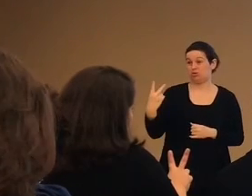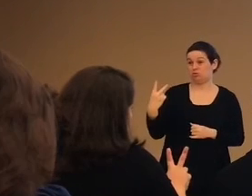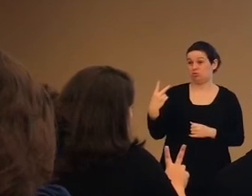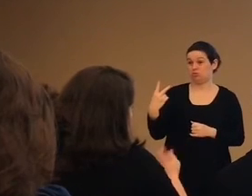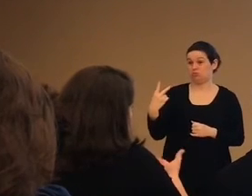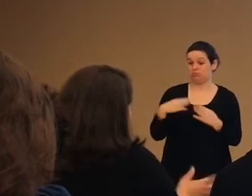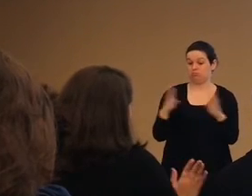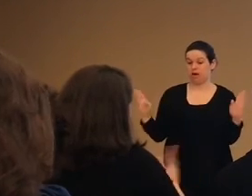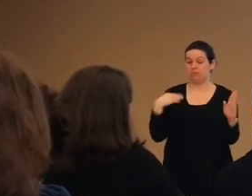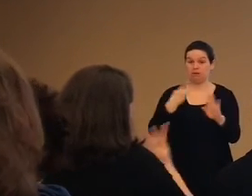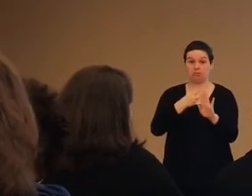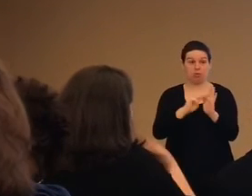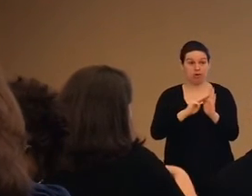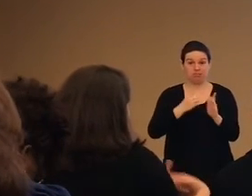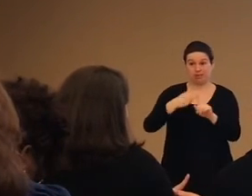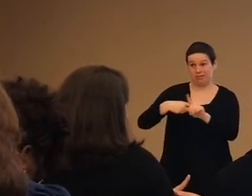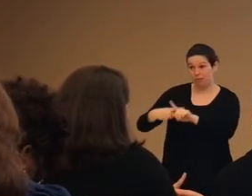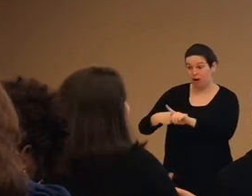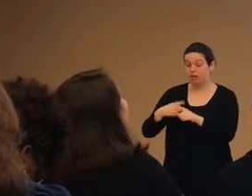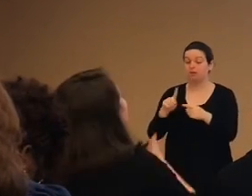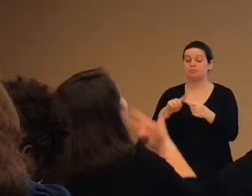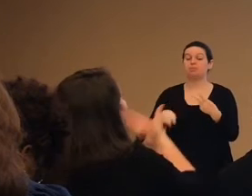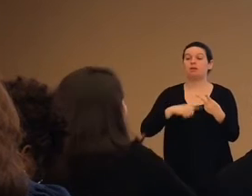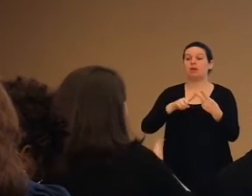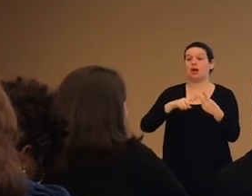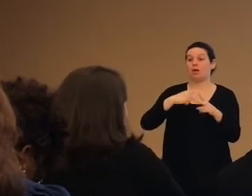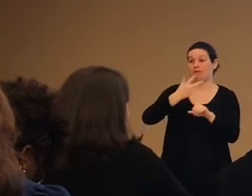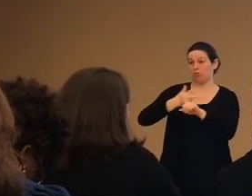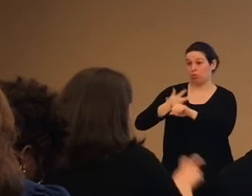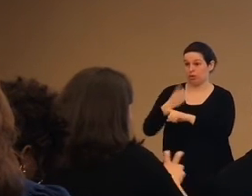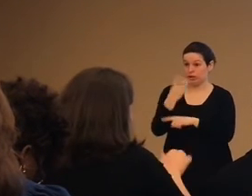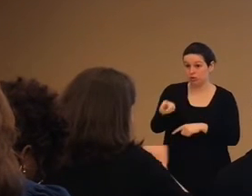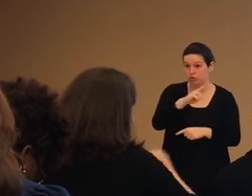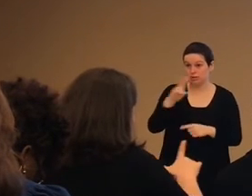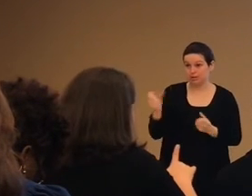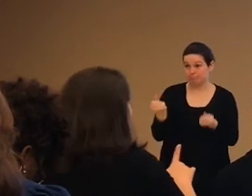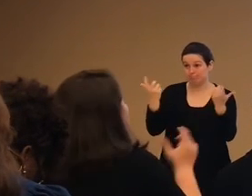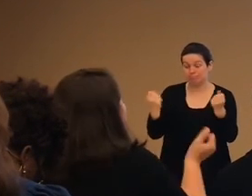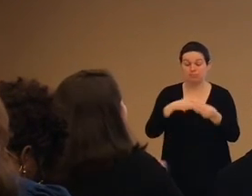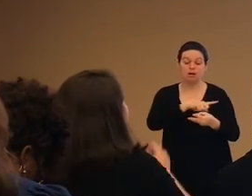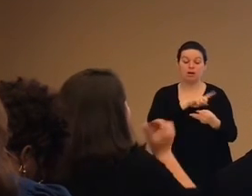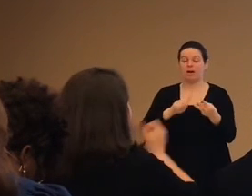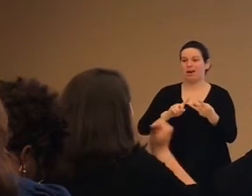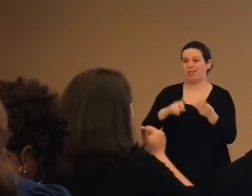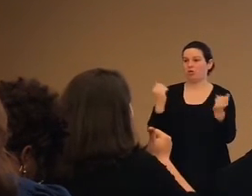and we have quarterly tours in ASL and we have all the audio so that's for the